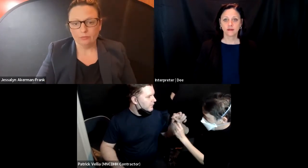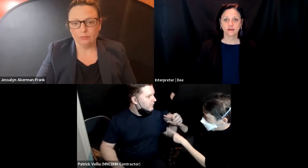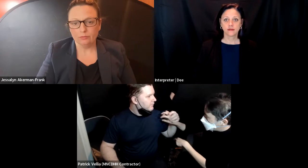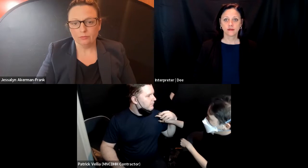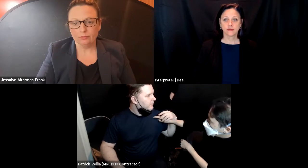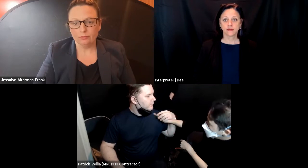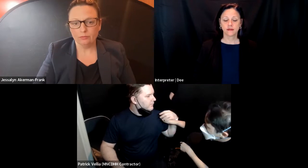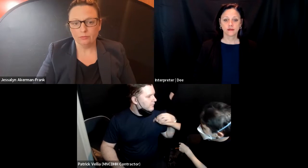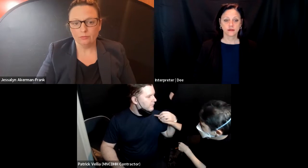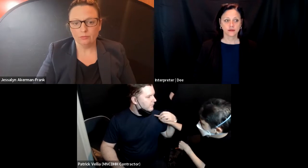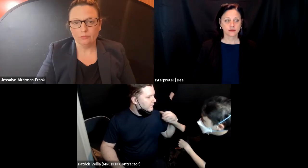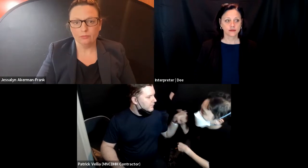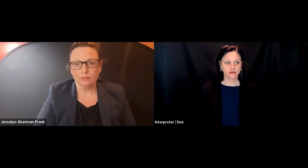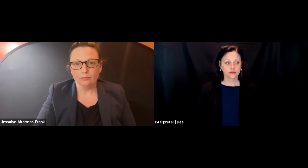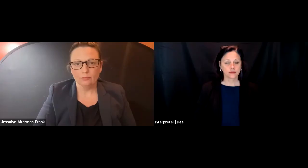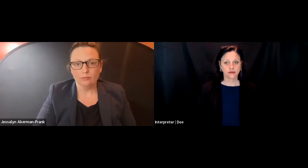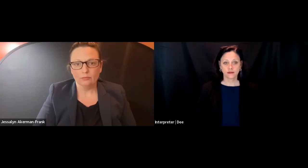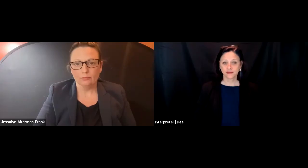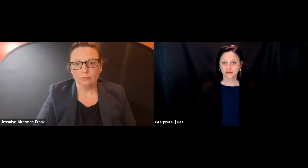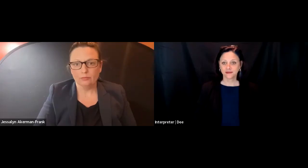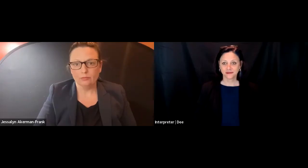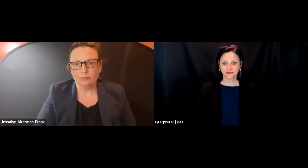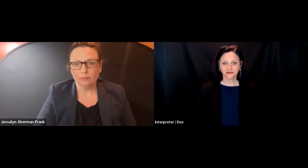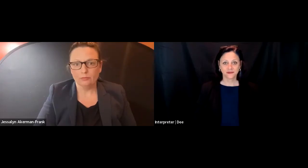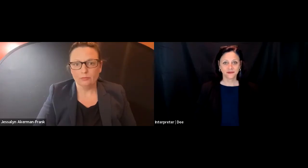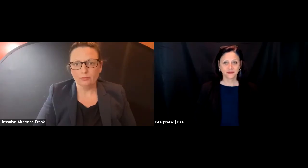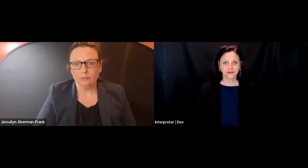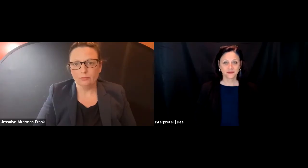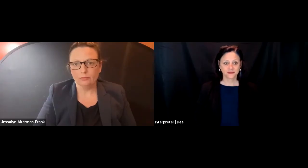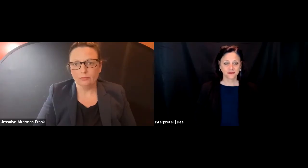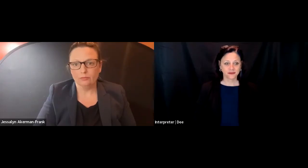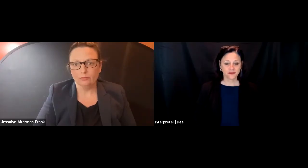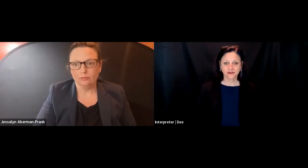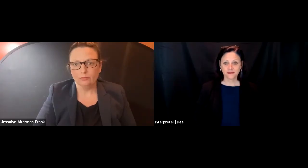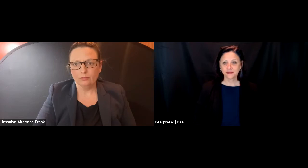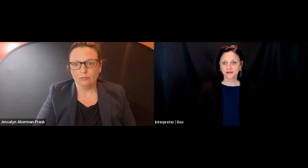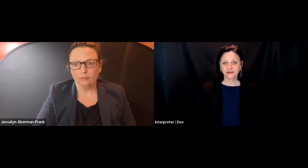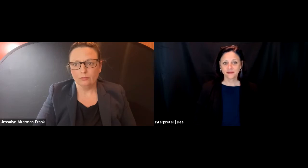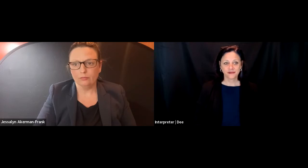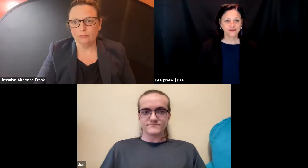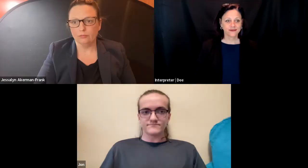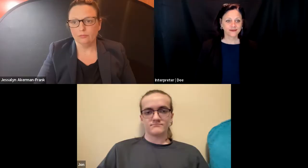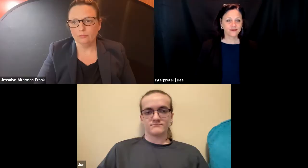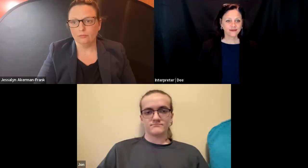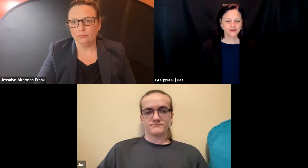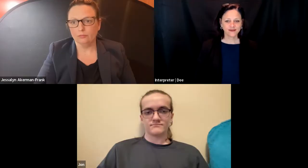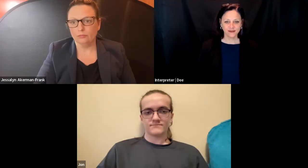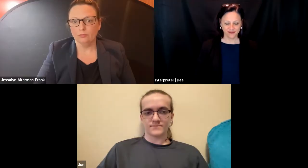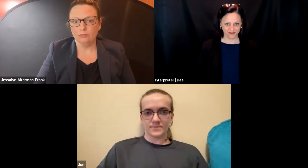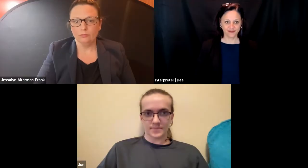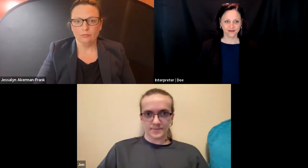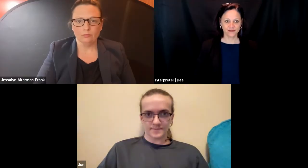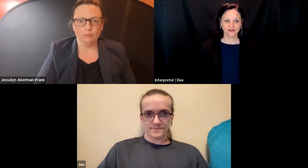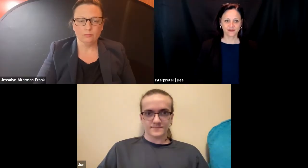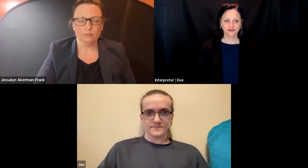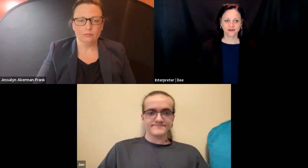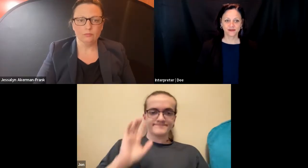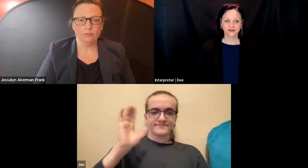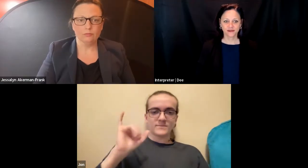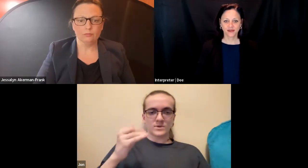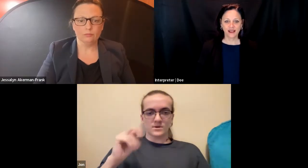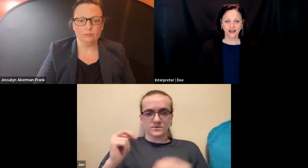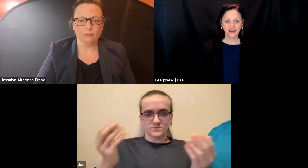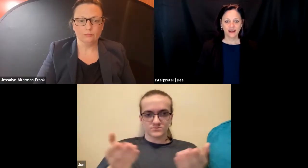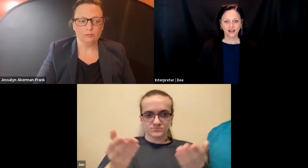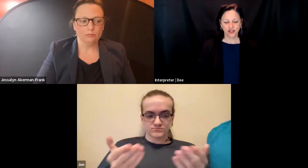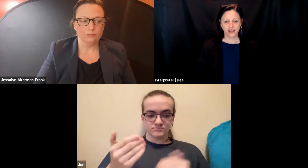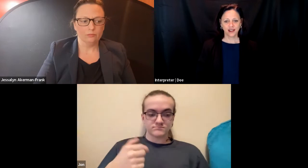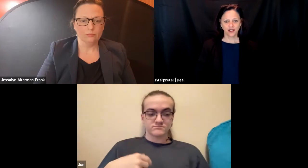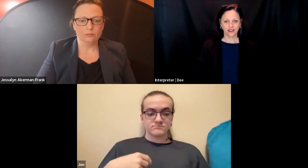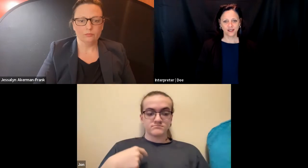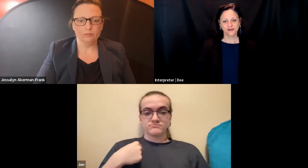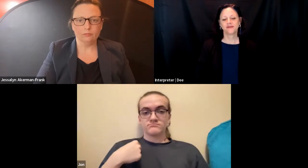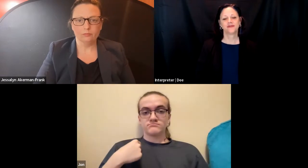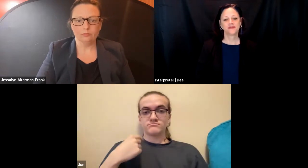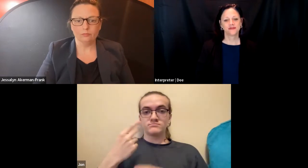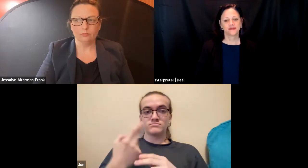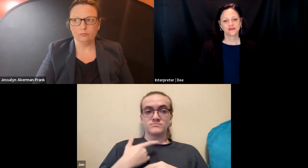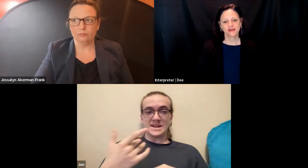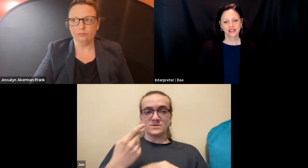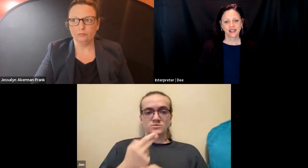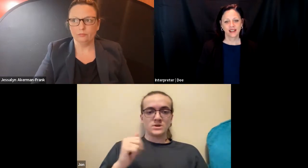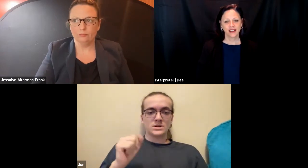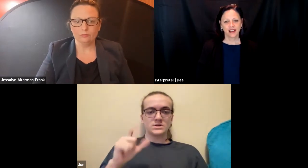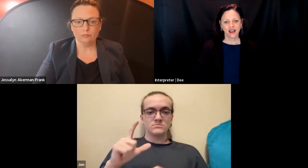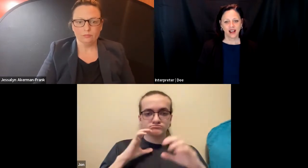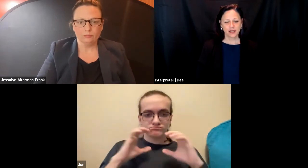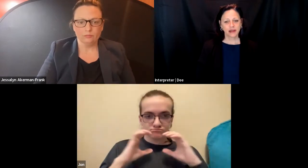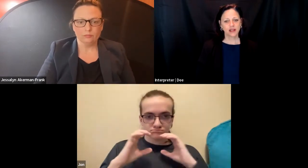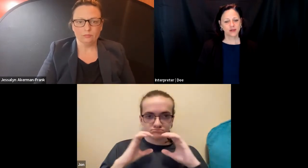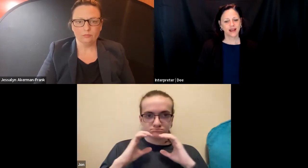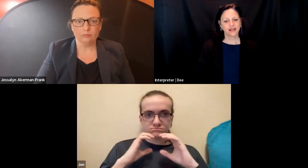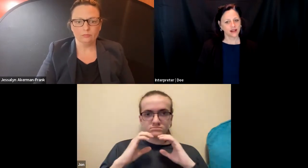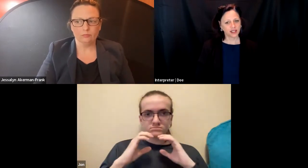I'm going to turn off Patrick and we will spotlight Jon.